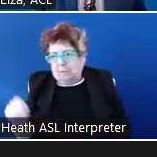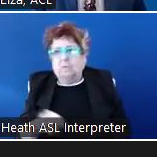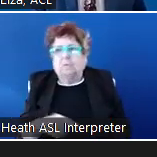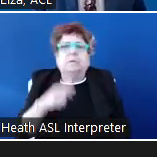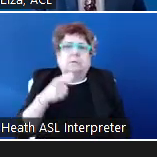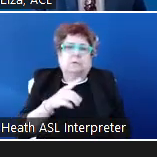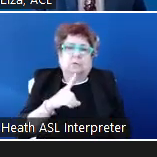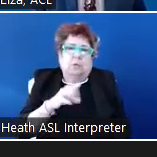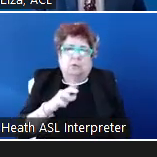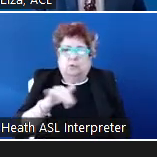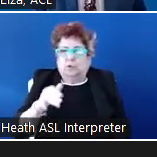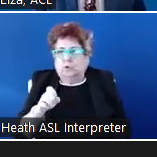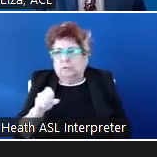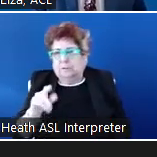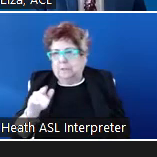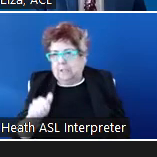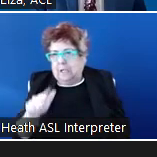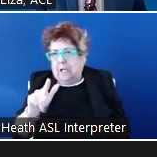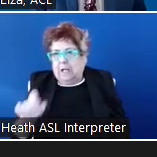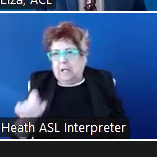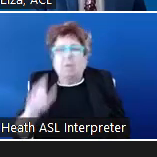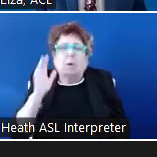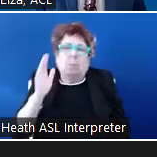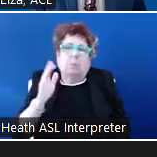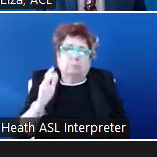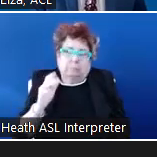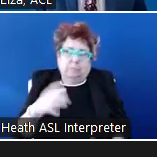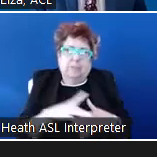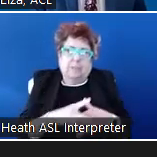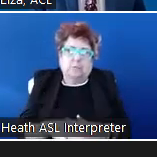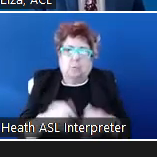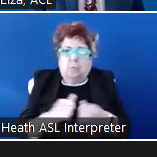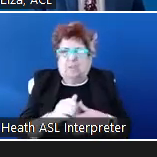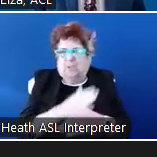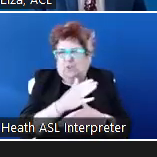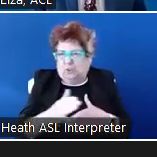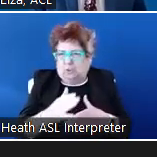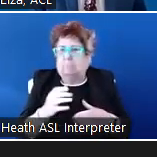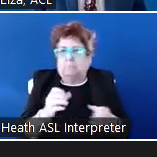lead us off with the importance of this shared opportunity. We will then walk through the application